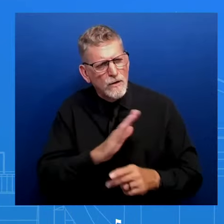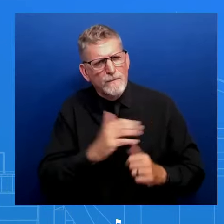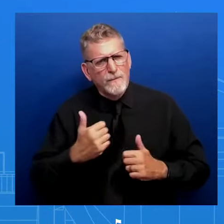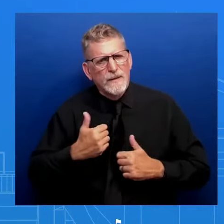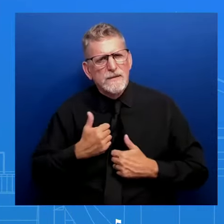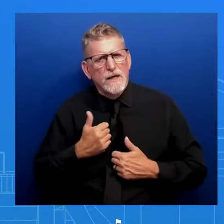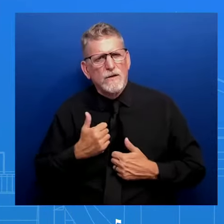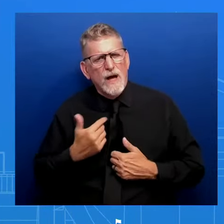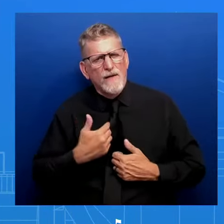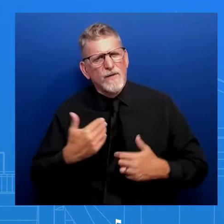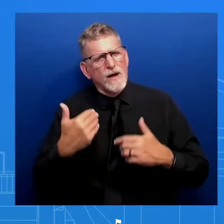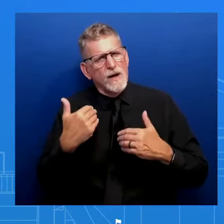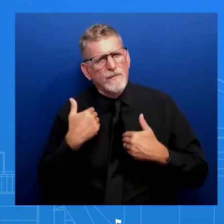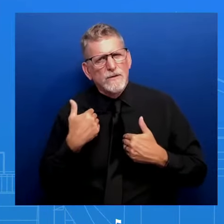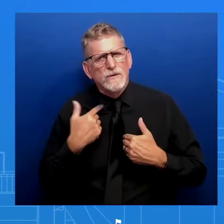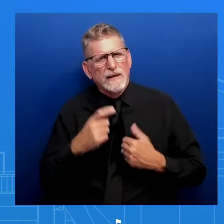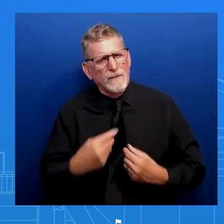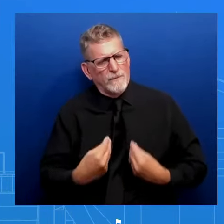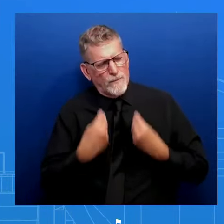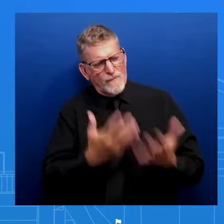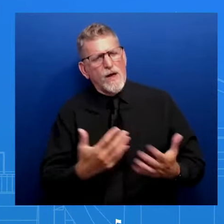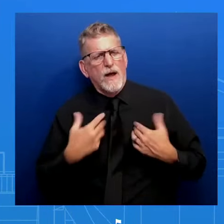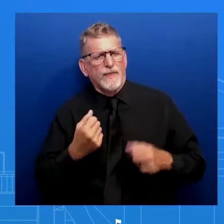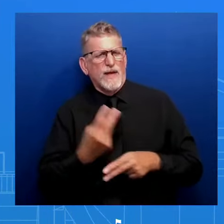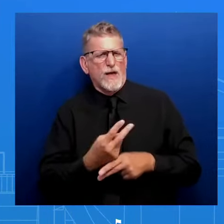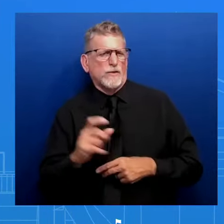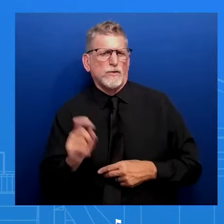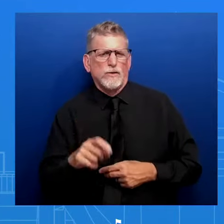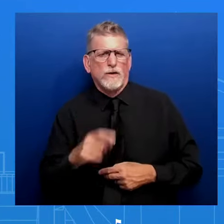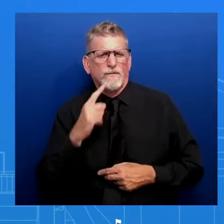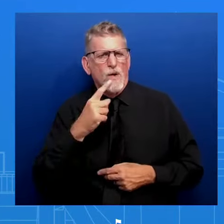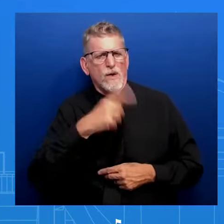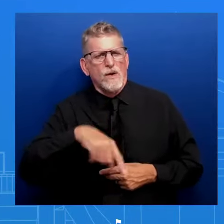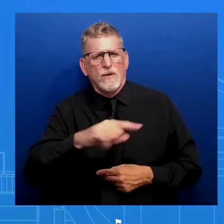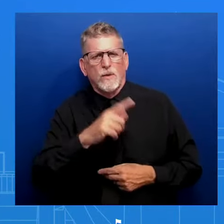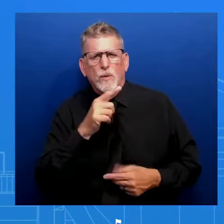And for those who say that this is some sort of political